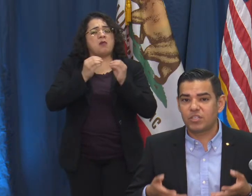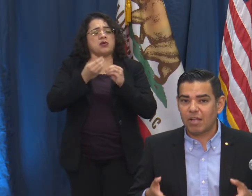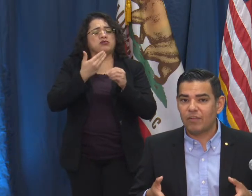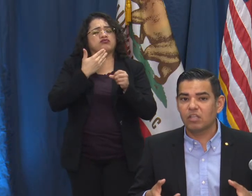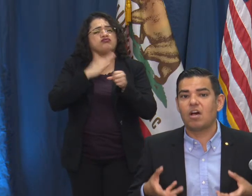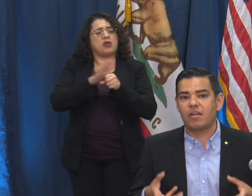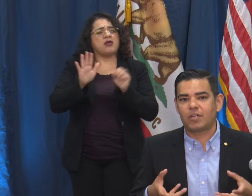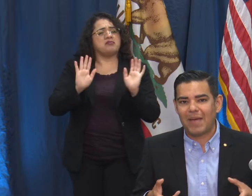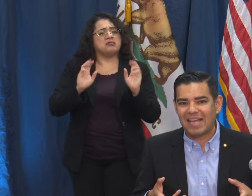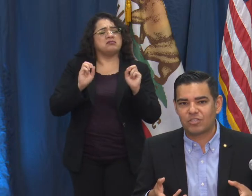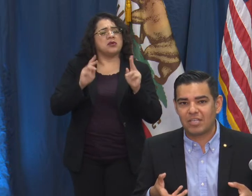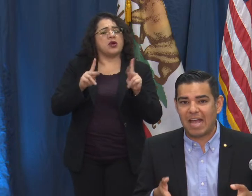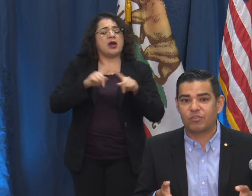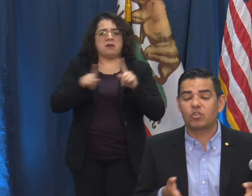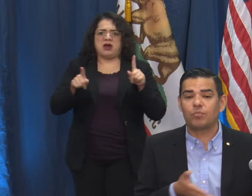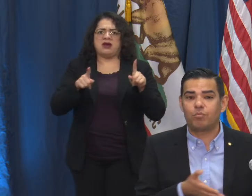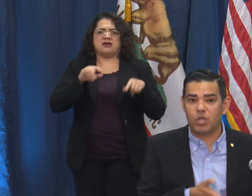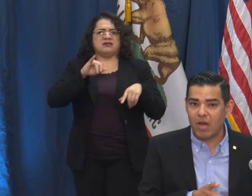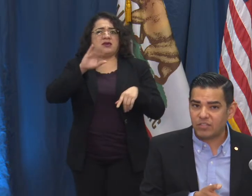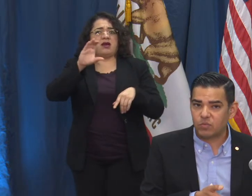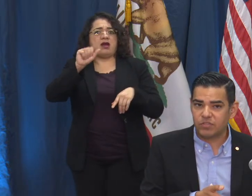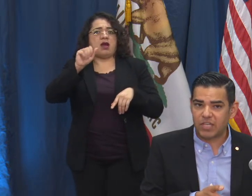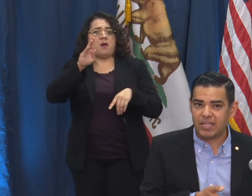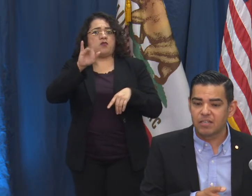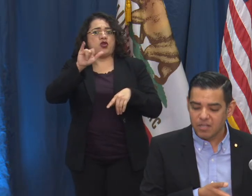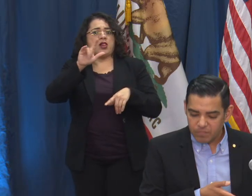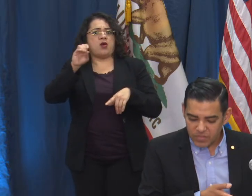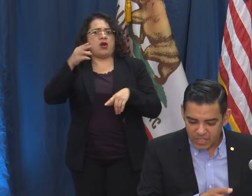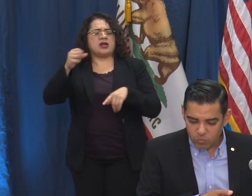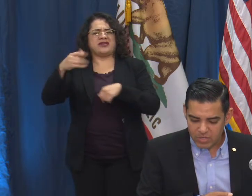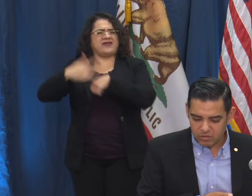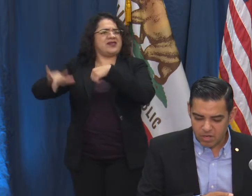still have a lot of capacity at the Cabrillo High School site in West Long